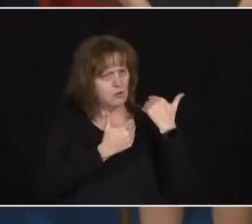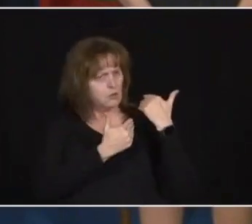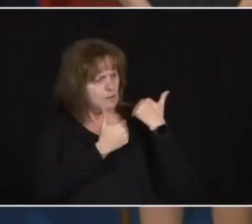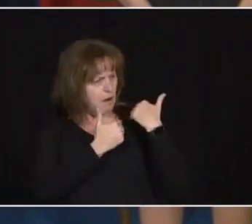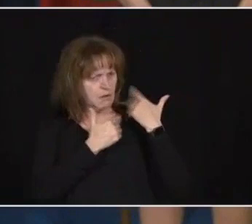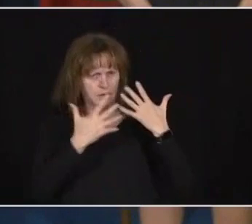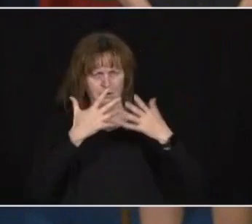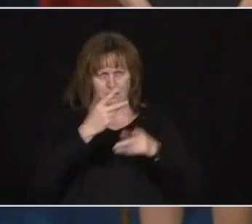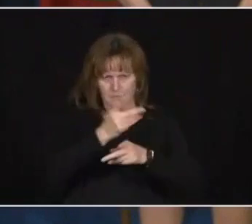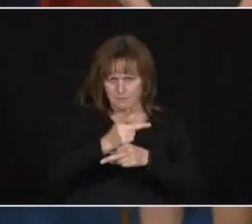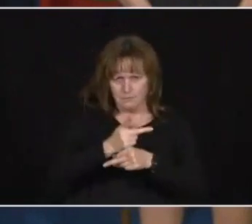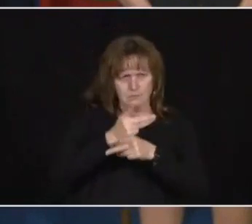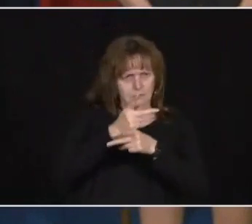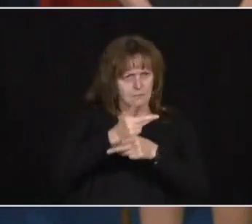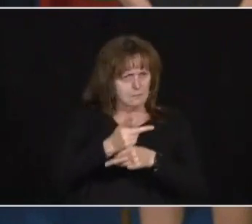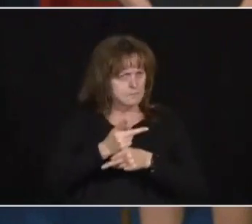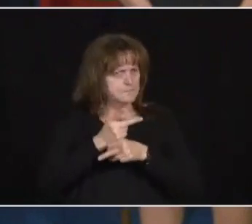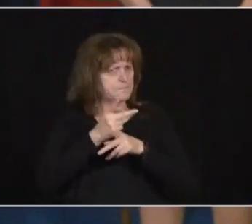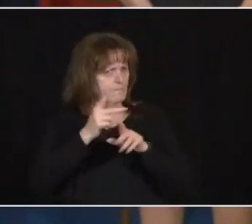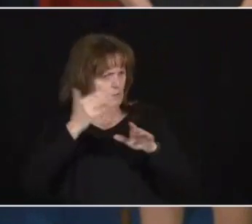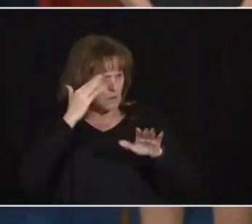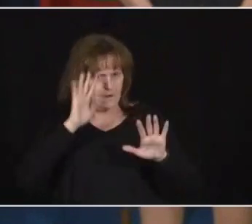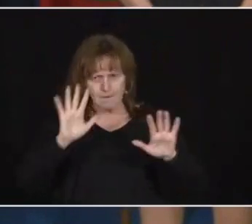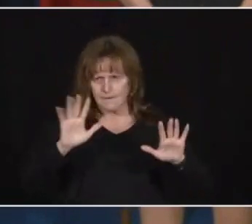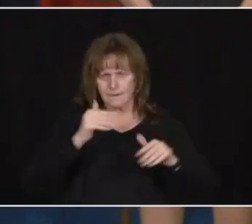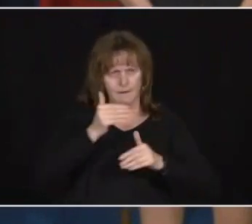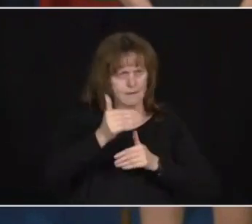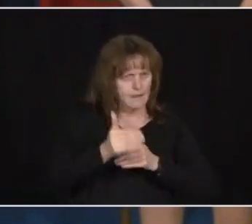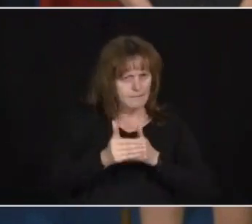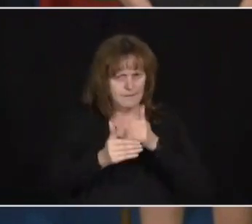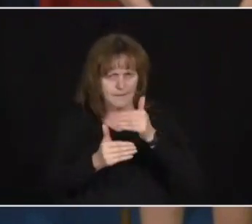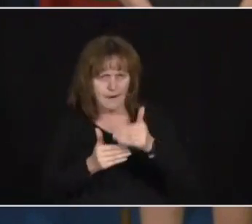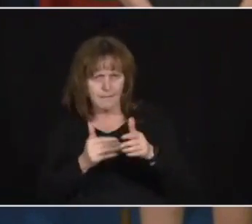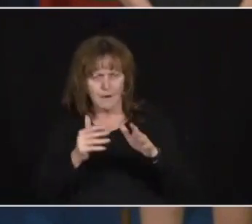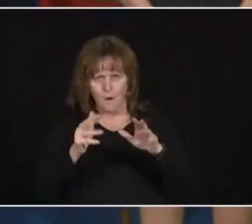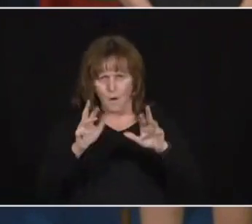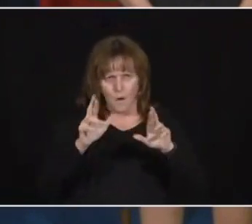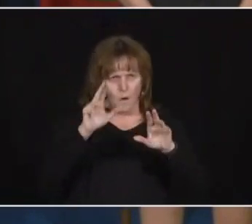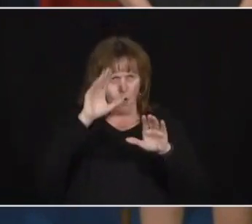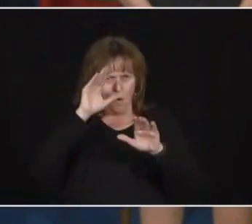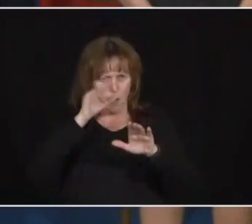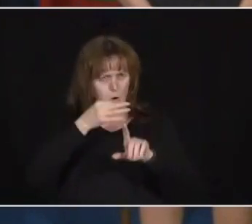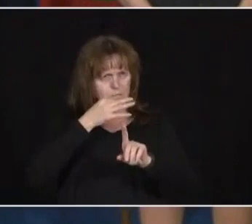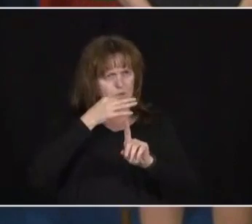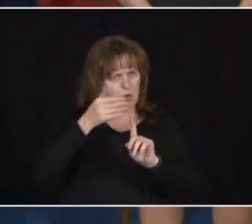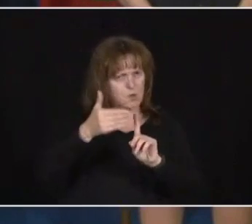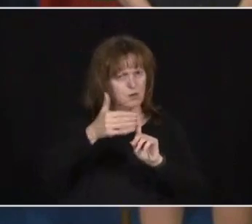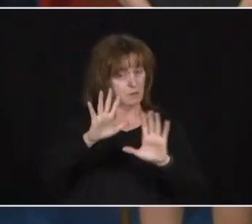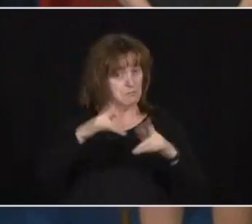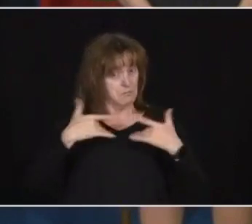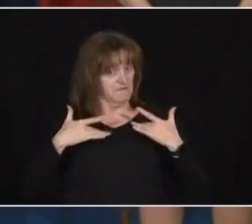there, hope hopefully sooner than later. I'm feeling very positive about the results that we've seen over